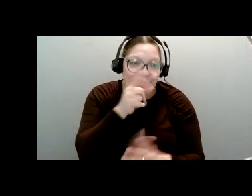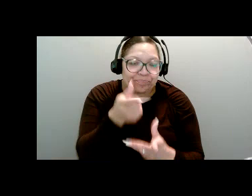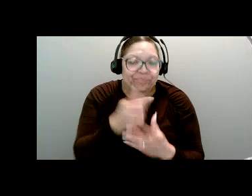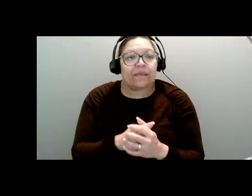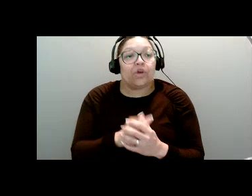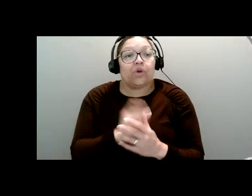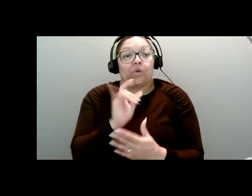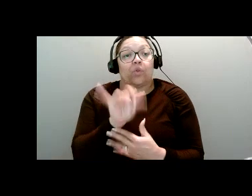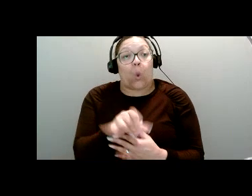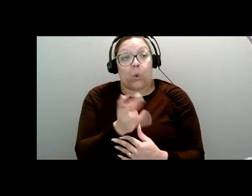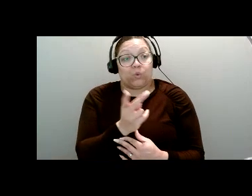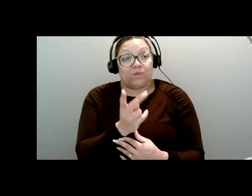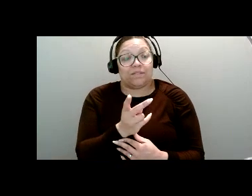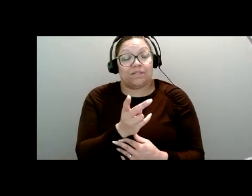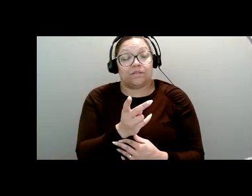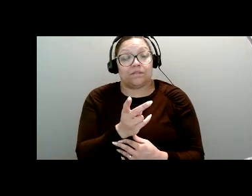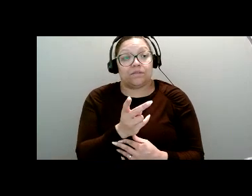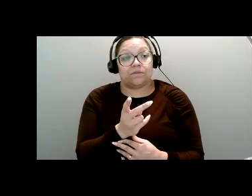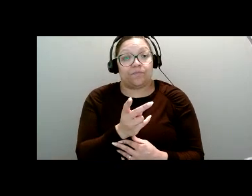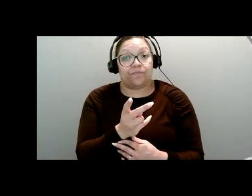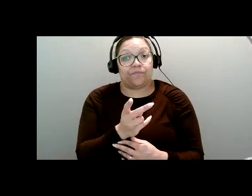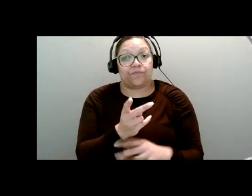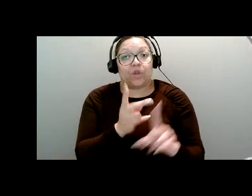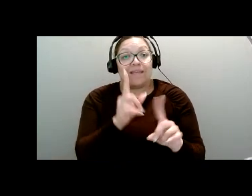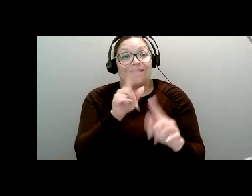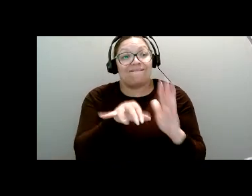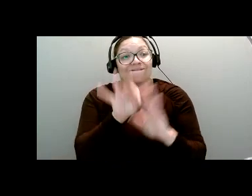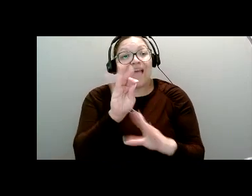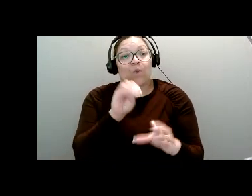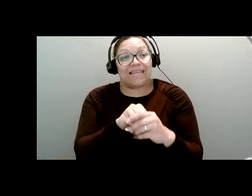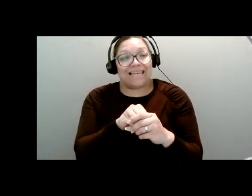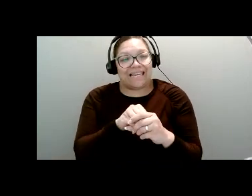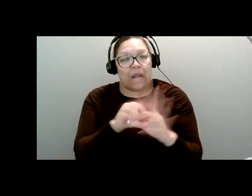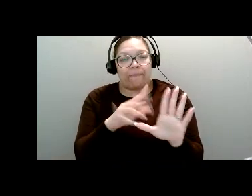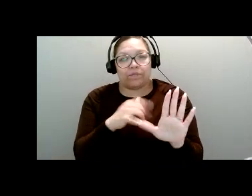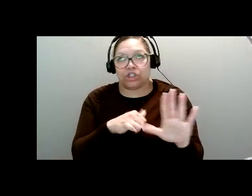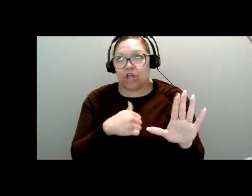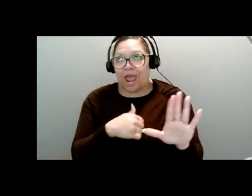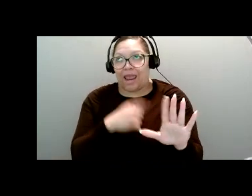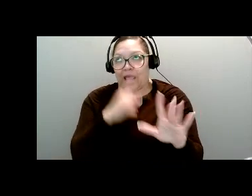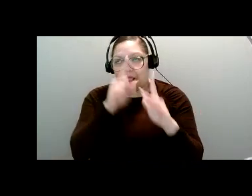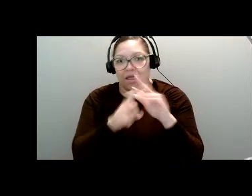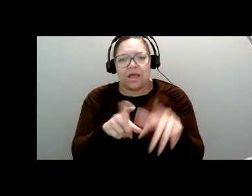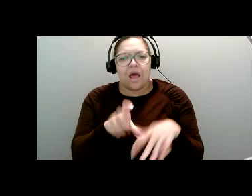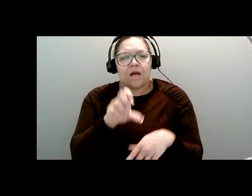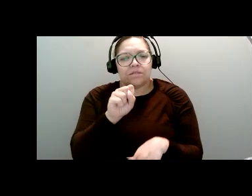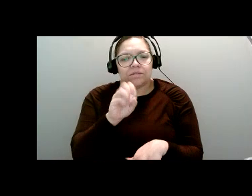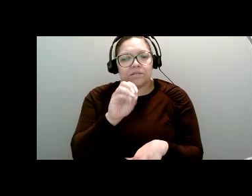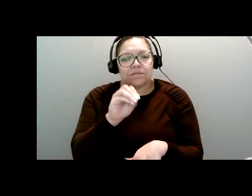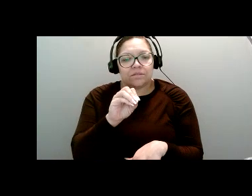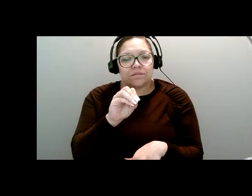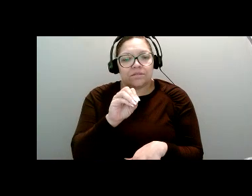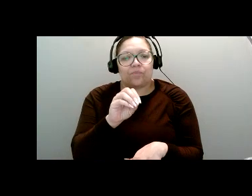and those and those are found in the, sorry, Sangre de Cristo. I always have to make sure I say the full name.